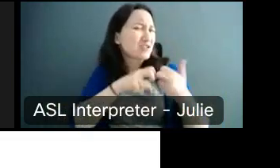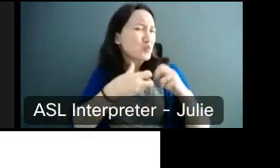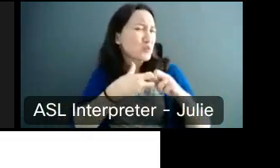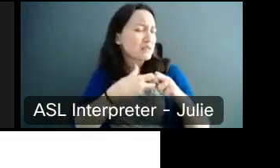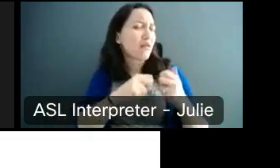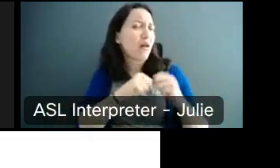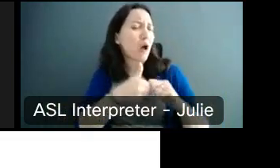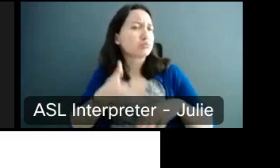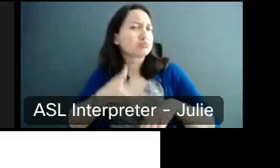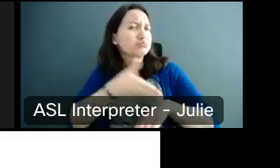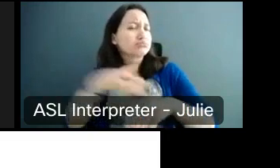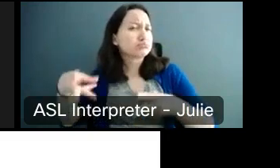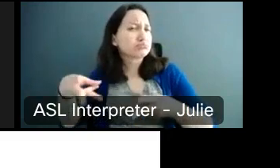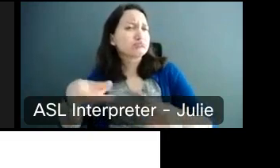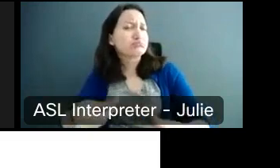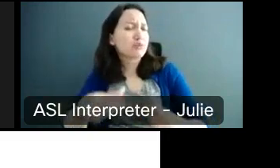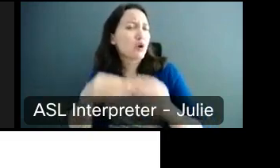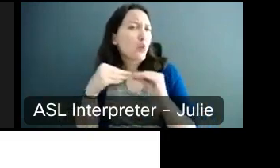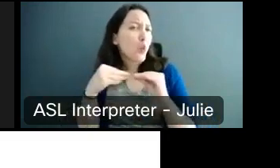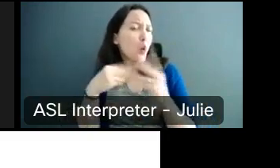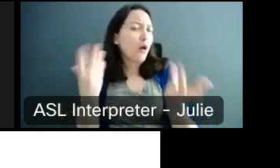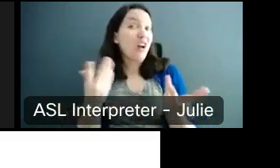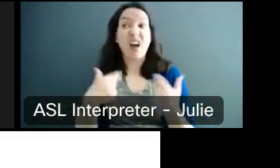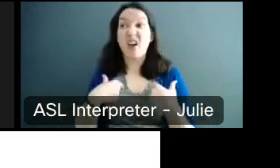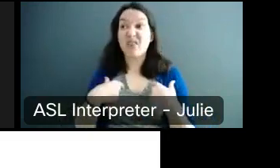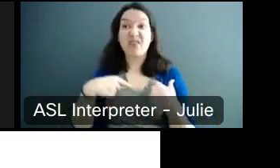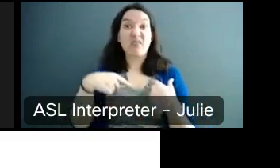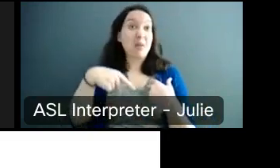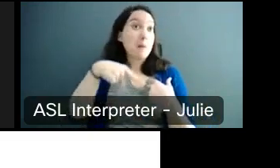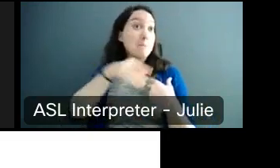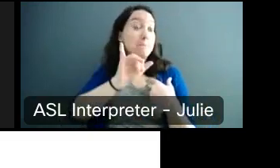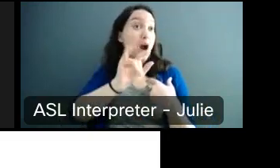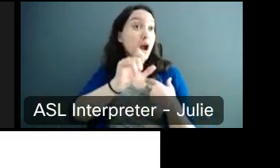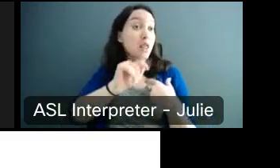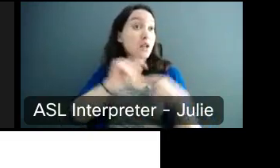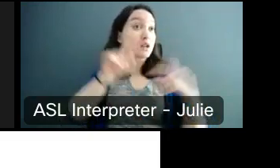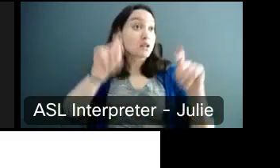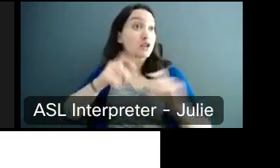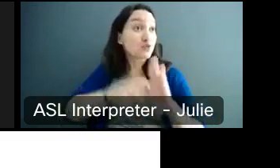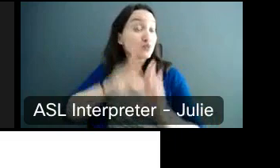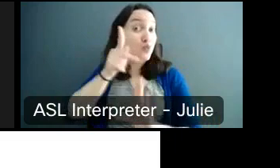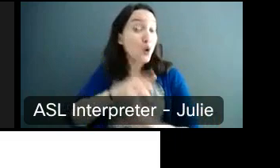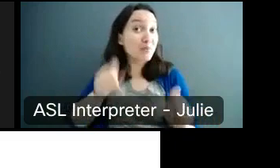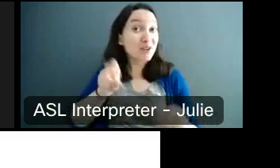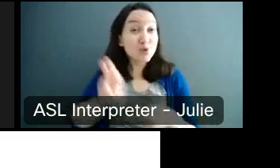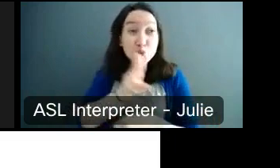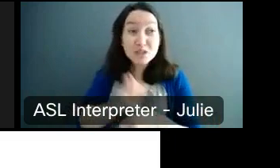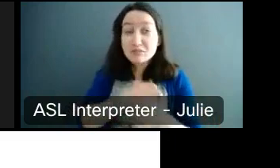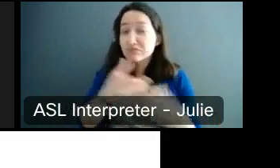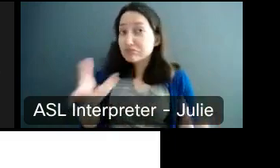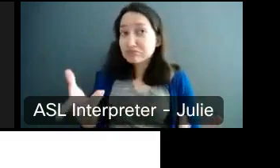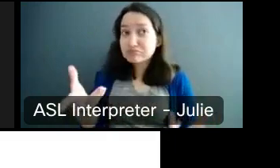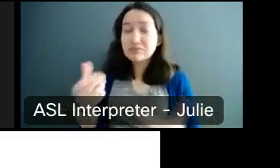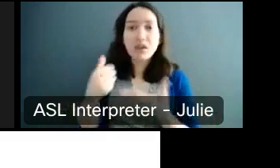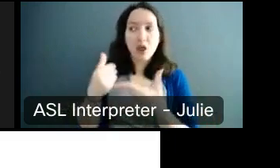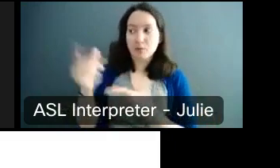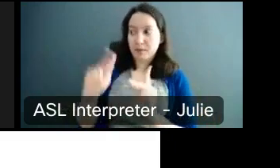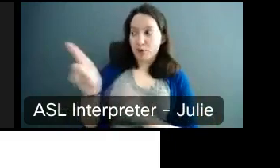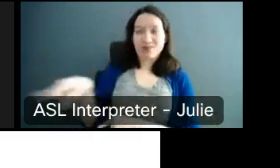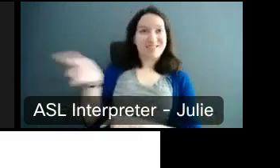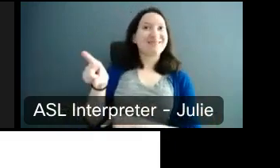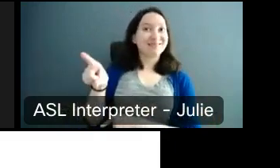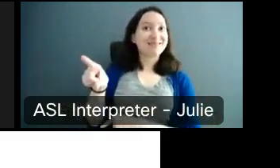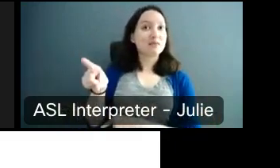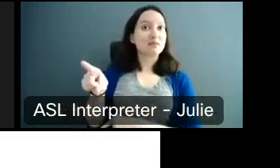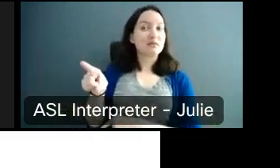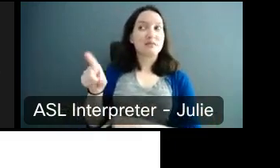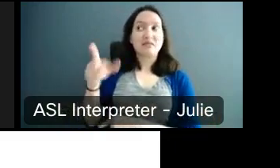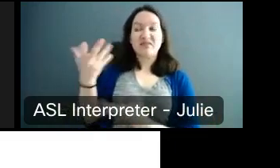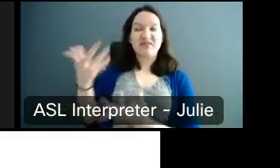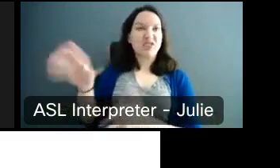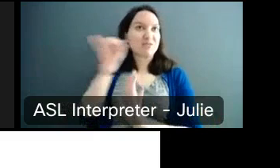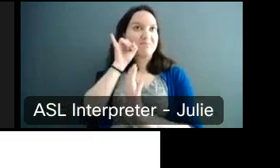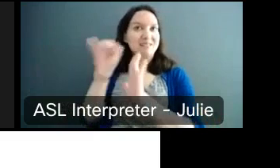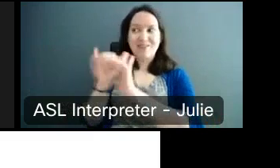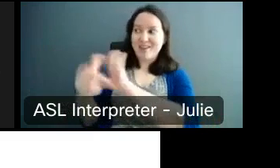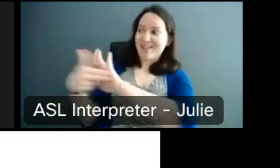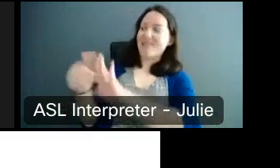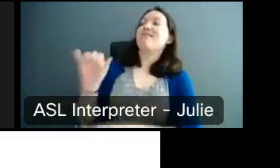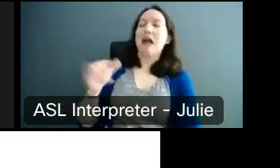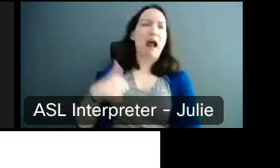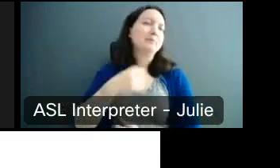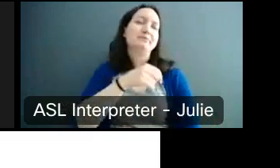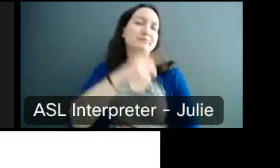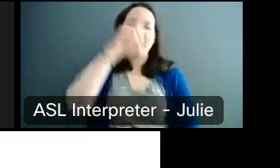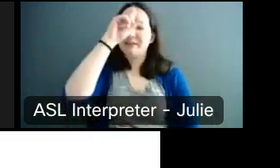A little bit of extension? Is there a pilot that can be used with some of those networks to help, um, those patients that have been identified? Um, just thinking aloud here? I think that's a wonderful idea that.